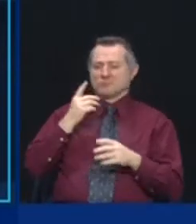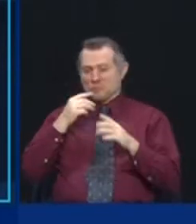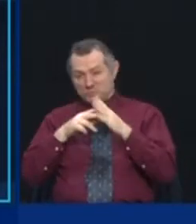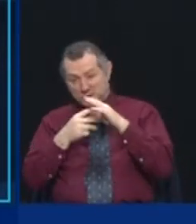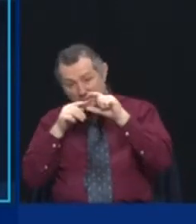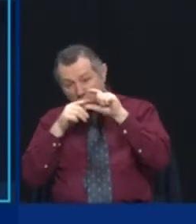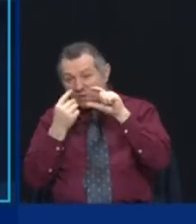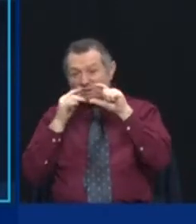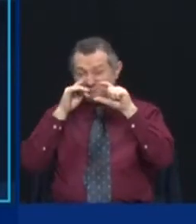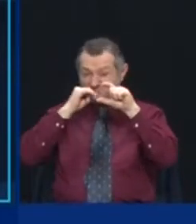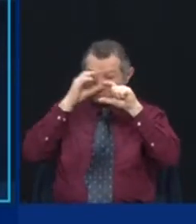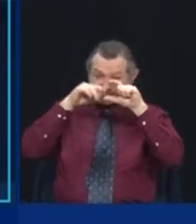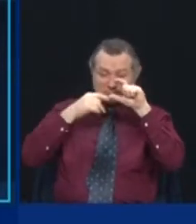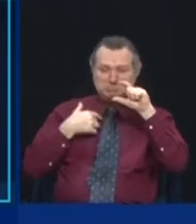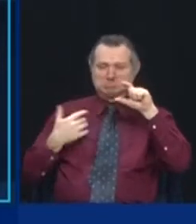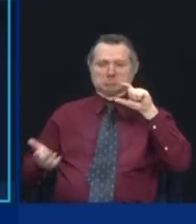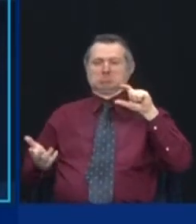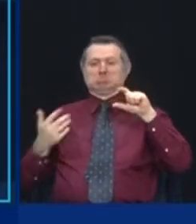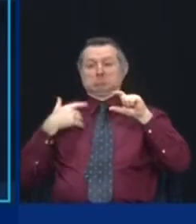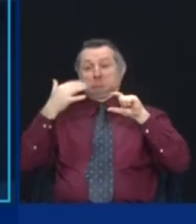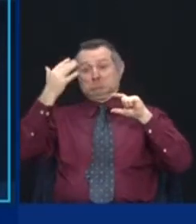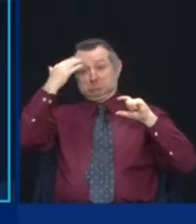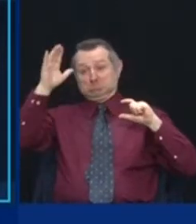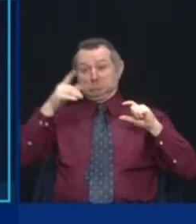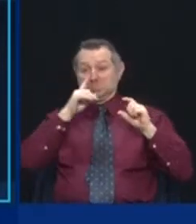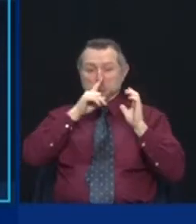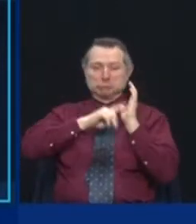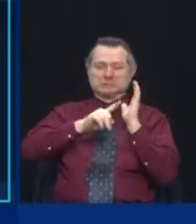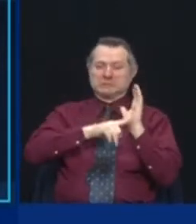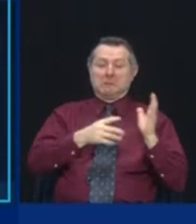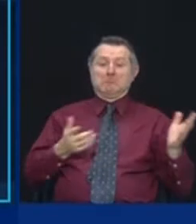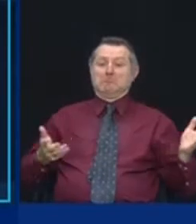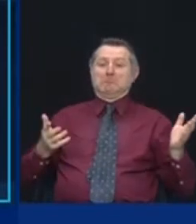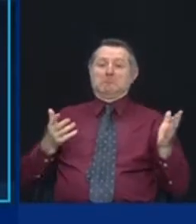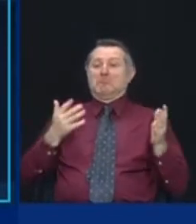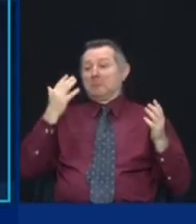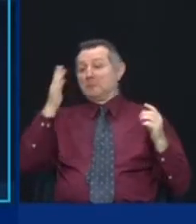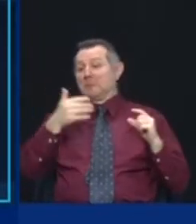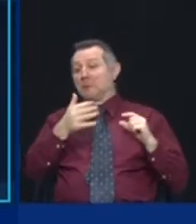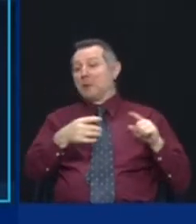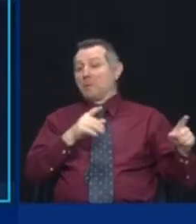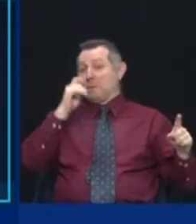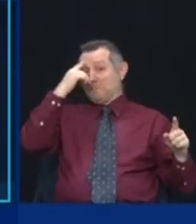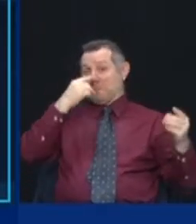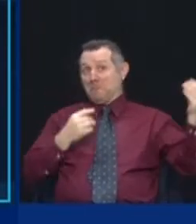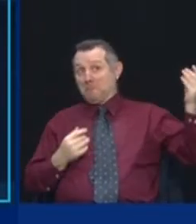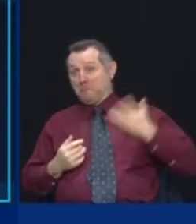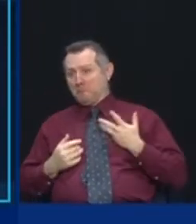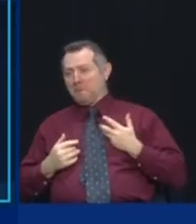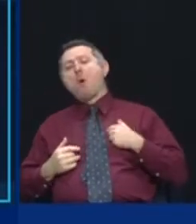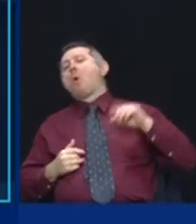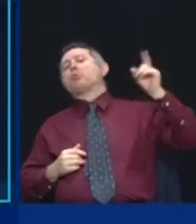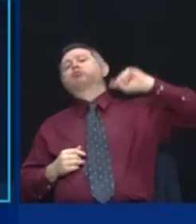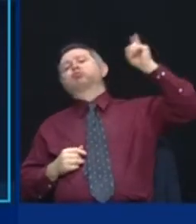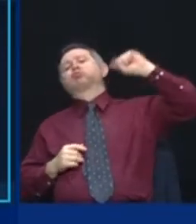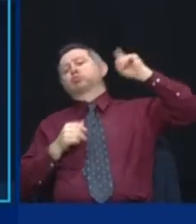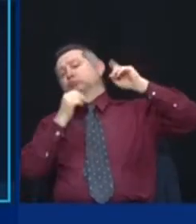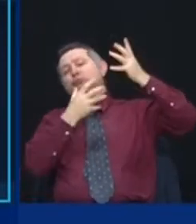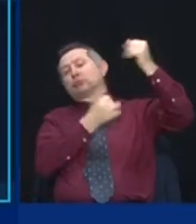I DON'T TRUST THE VACCINE. I DON'T KNOW WHAT'S IN IT. I DON'T KNOW WHAT THE LONG-TERM RAMIFICATIONS ARE. I DON'T BELIEVE IT.